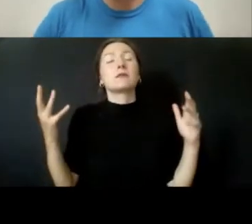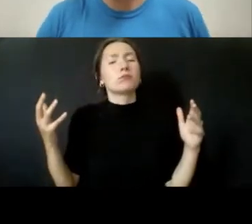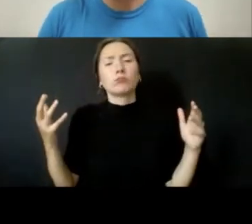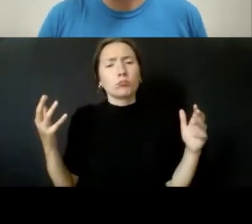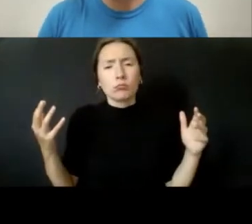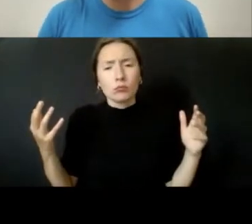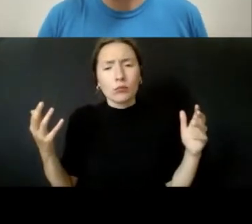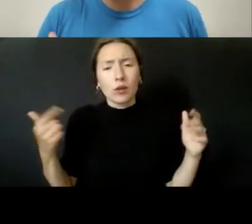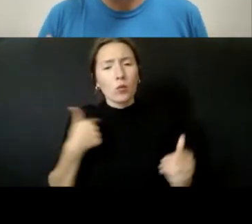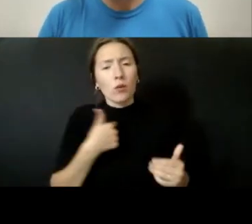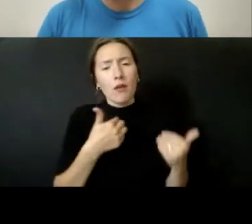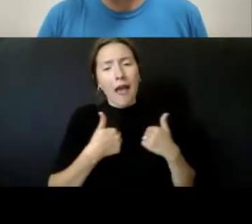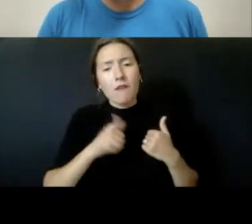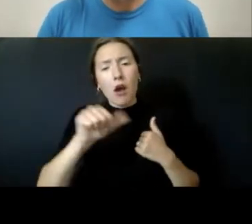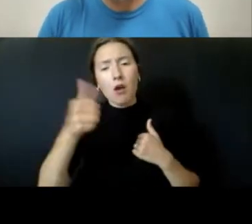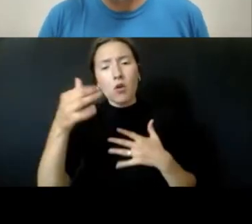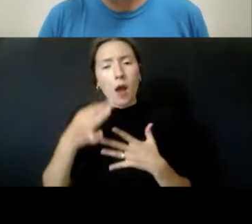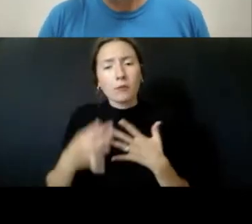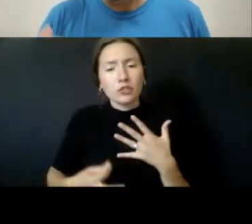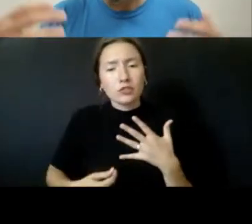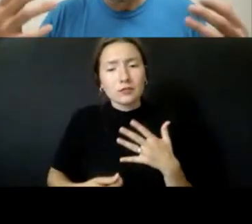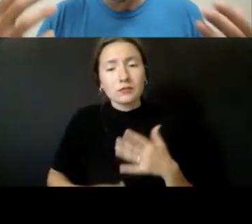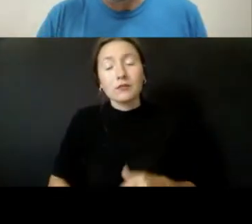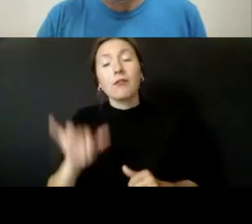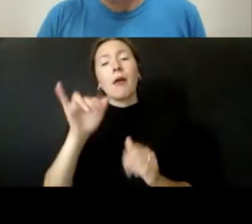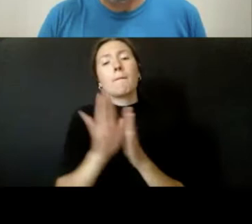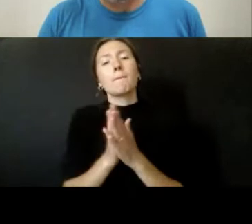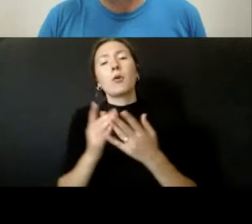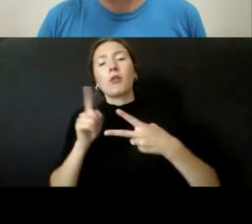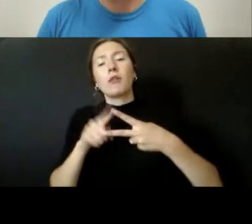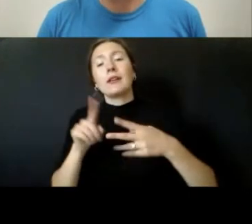uh and they tell a bunch of great stories that will really help you rethink and i think that's